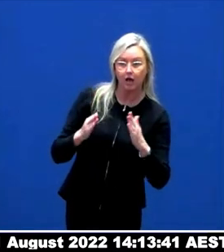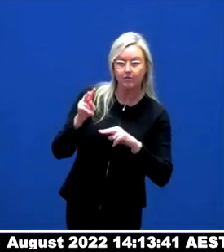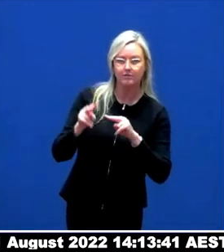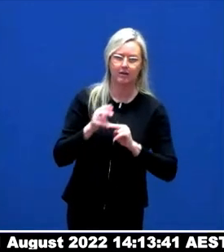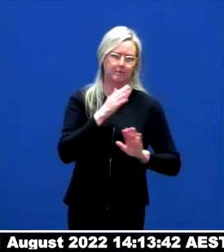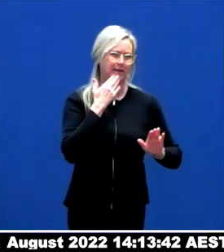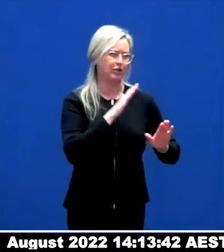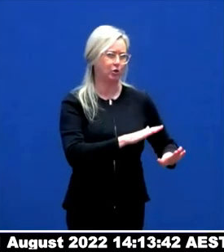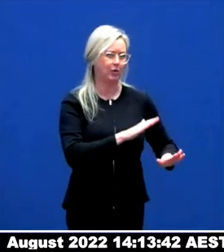Sorry.